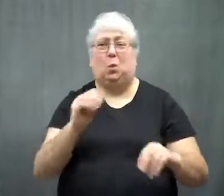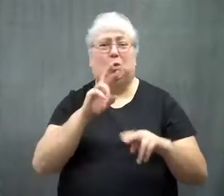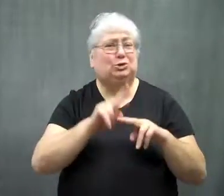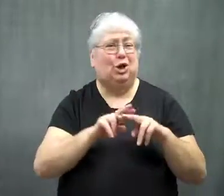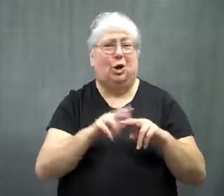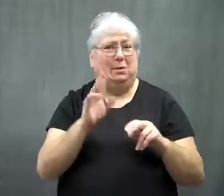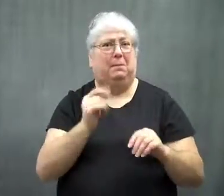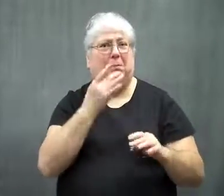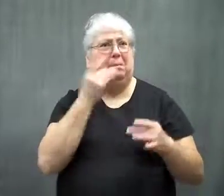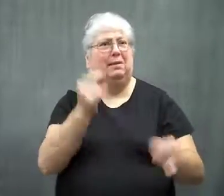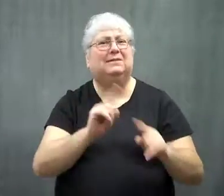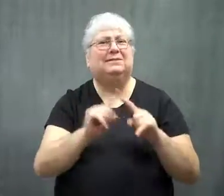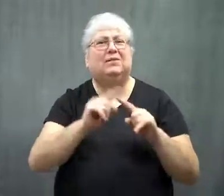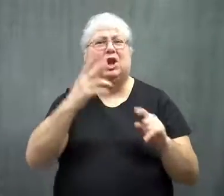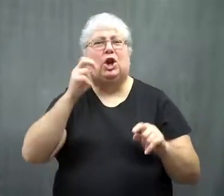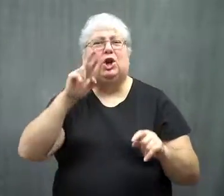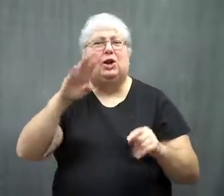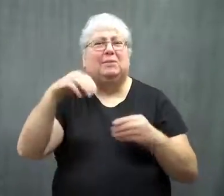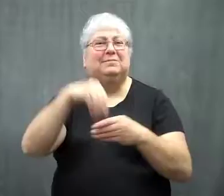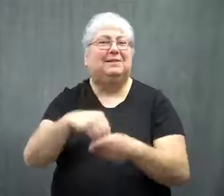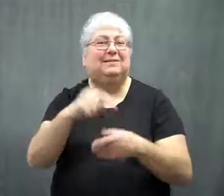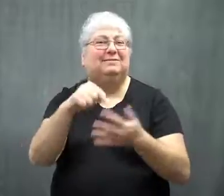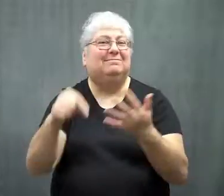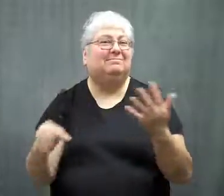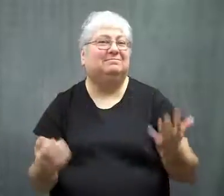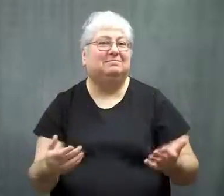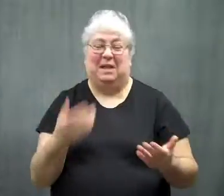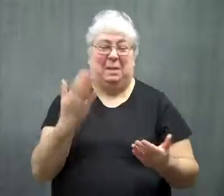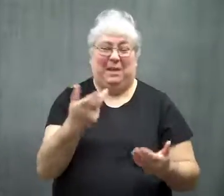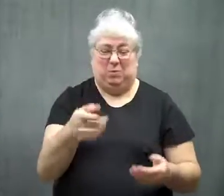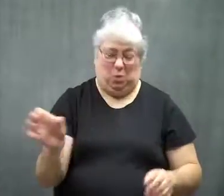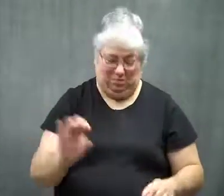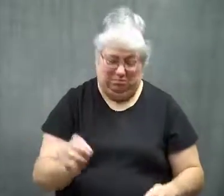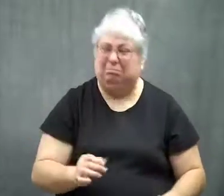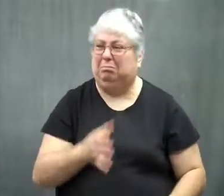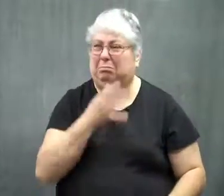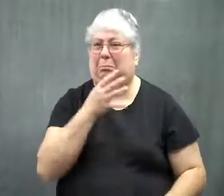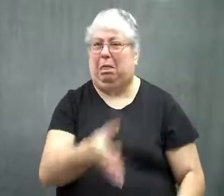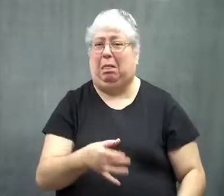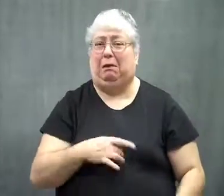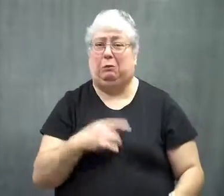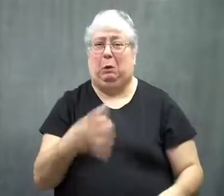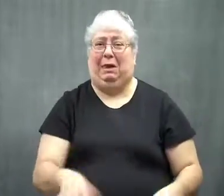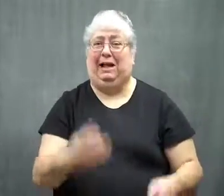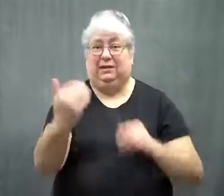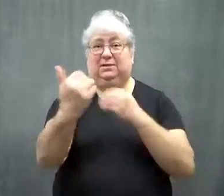It has no salt, but it's a delicious blend of herbs.